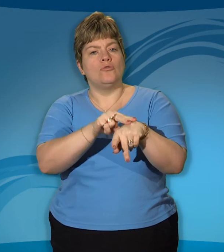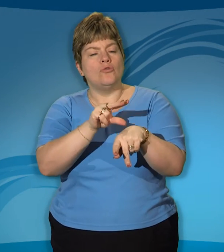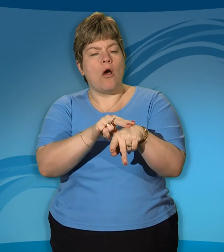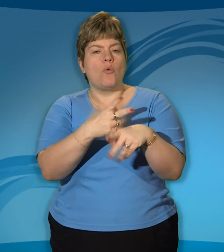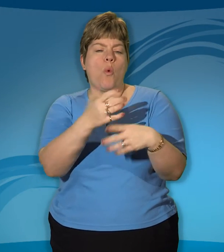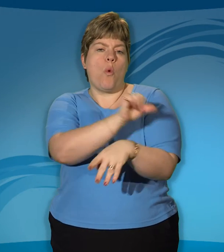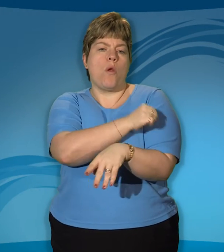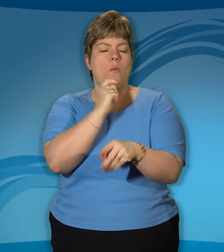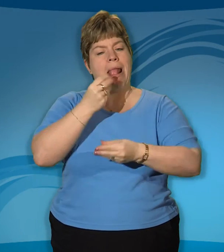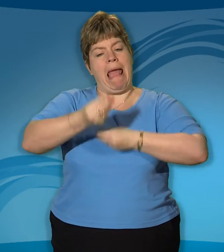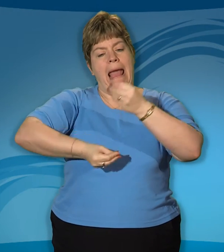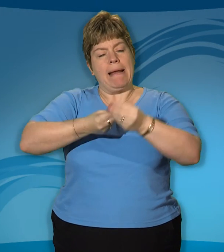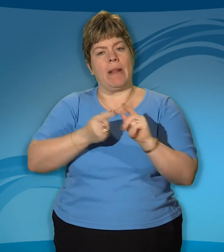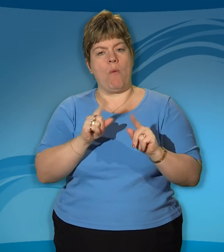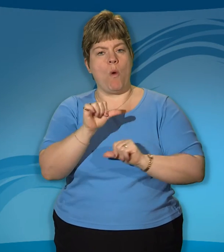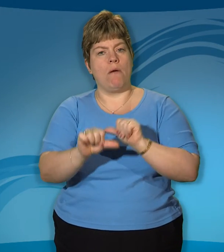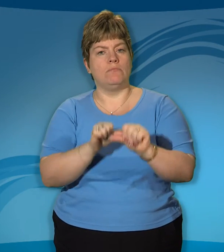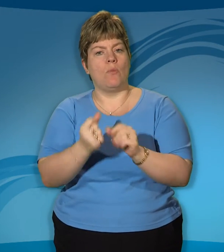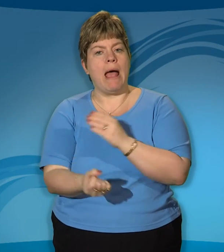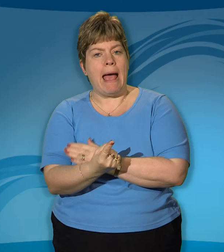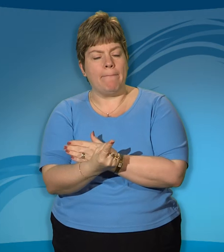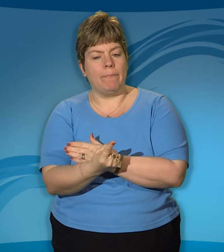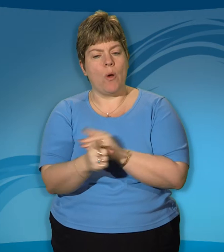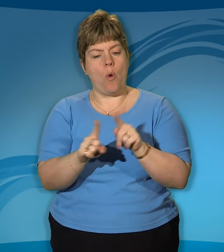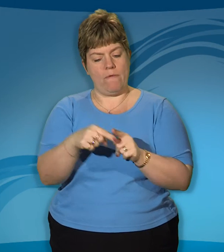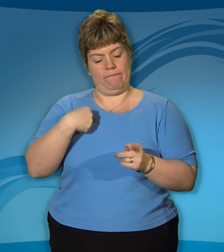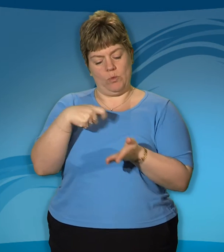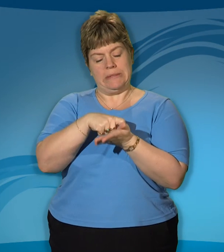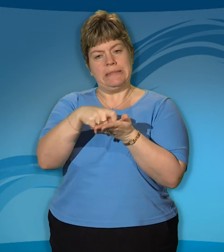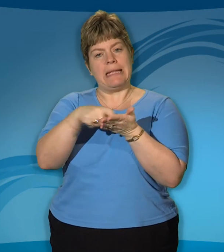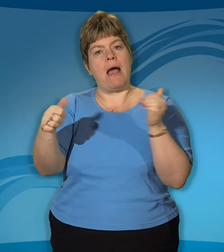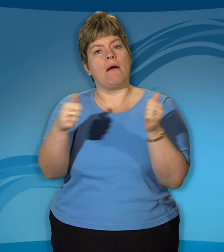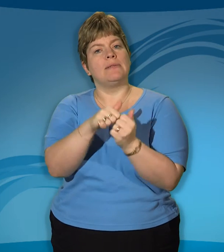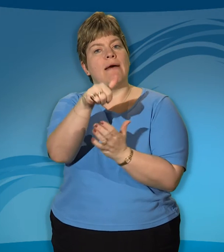The doctor or nurse will then explain the procedure, and ask you to sign a consent form